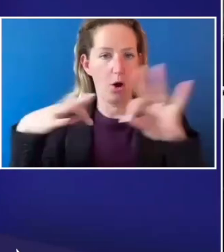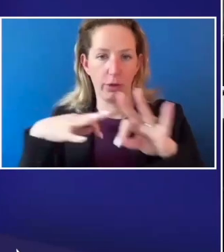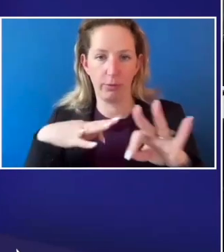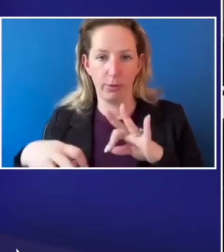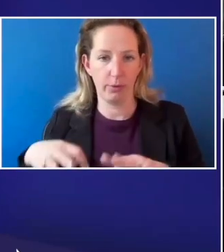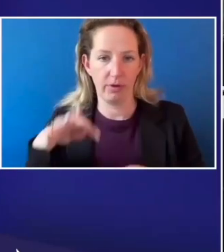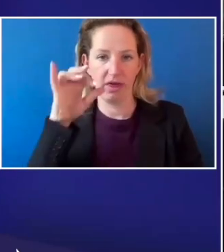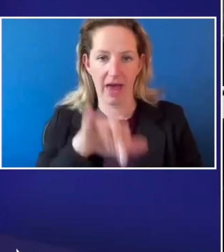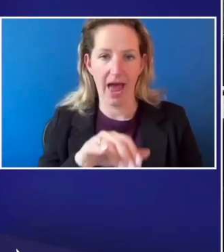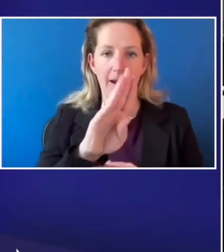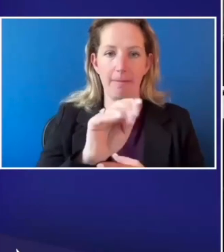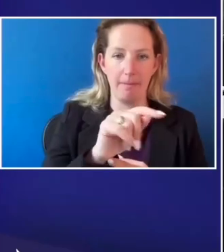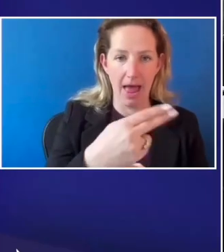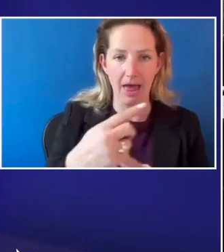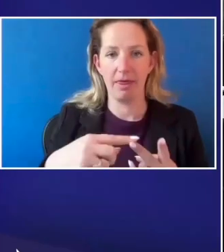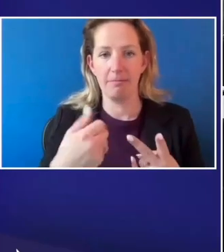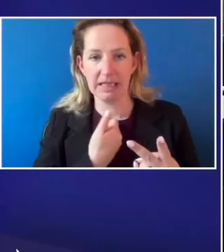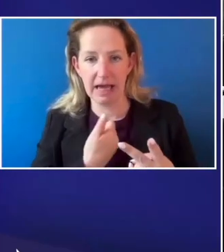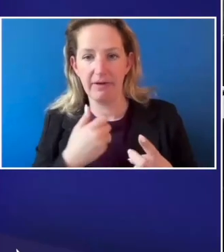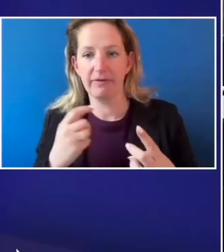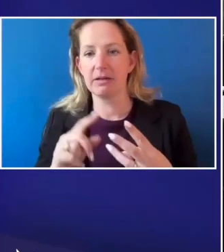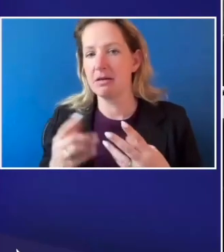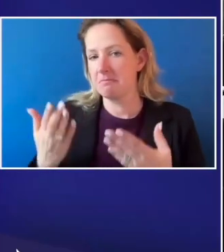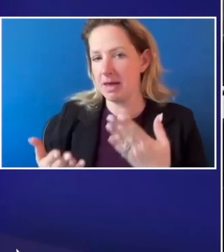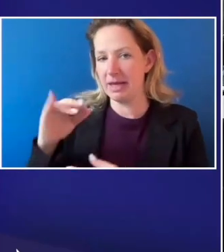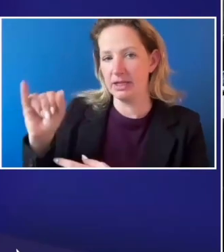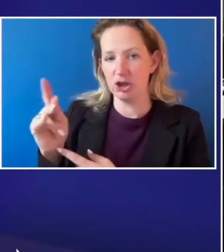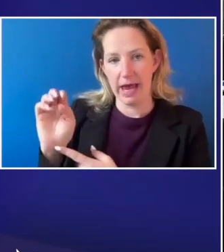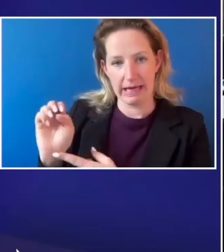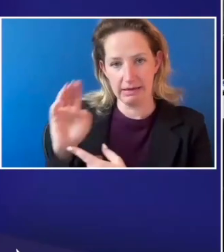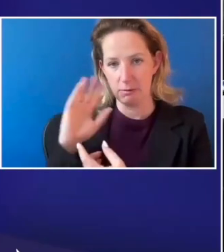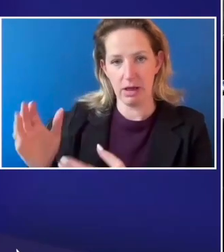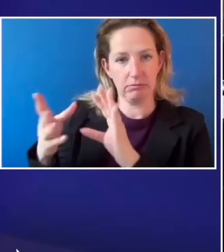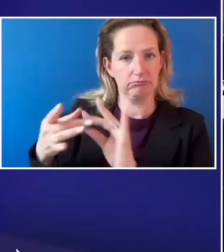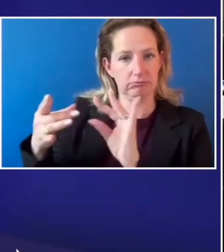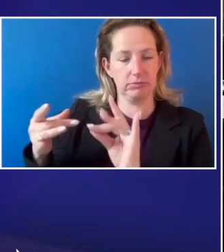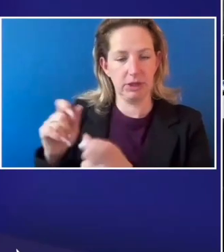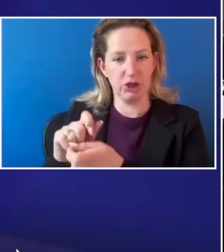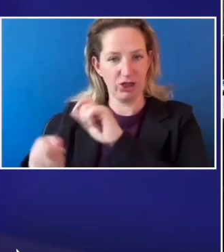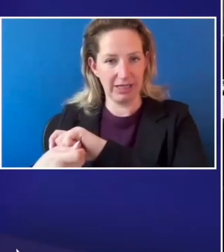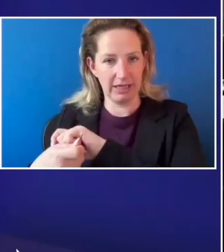maybe Jake, uh, talk about the changes that are made. A couple of them are changes that we have initiated